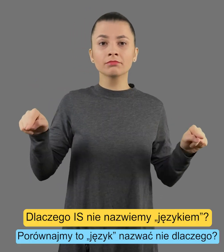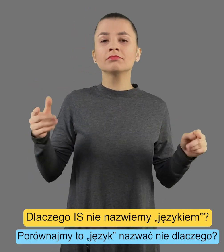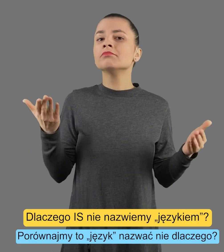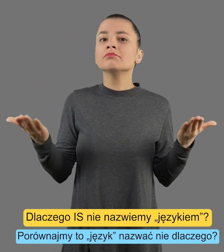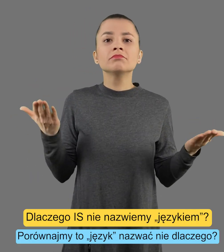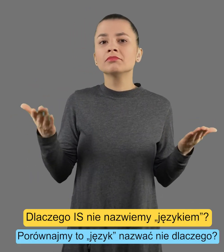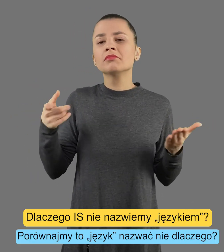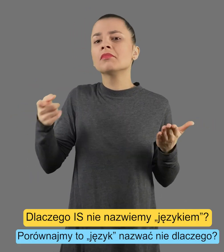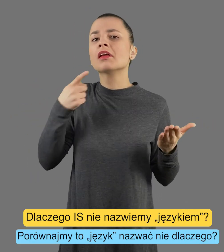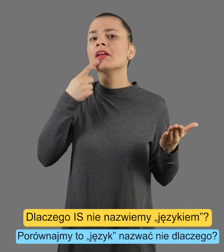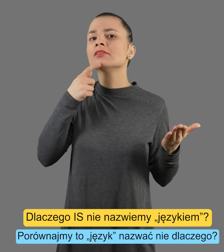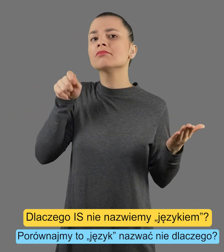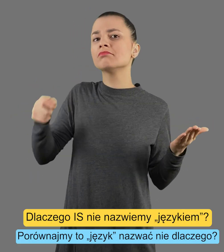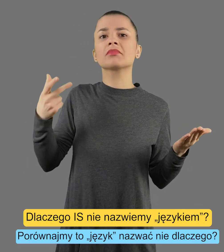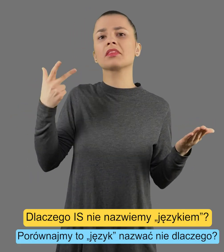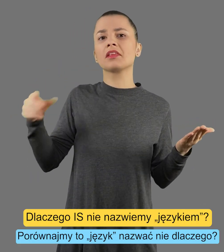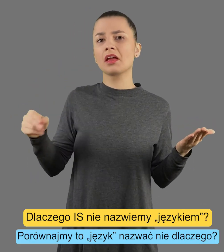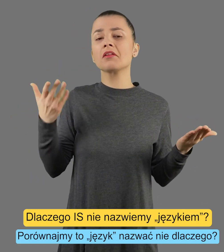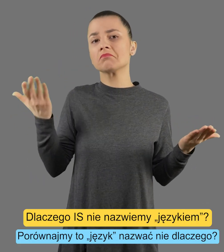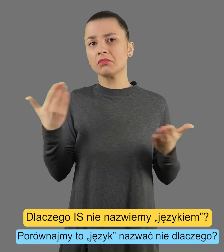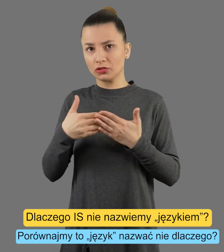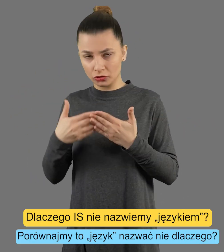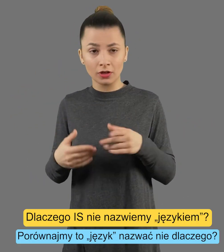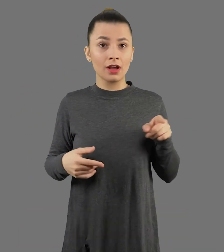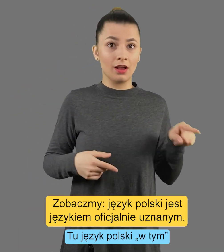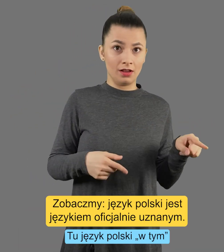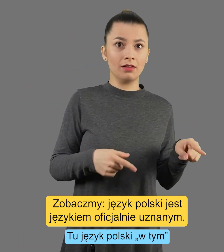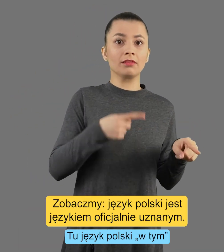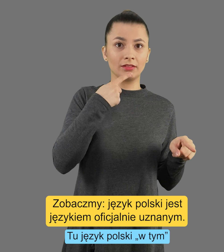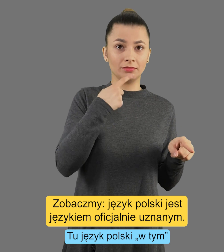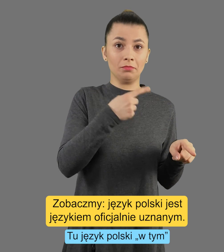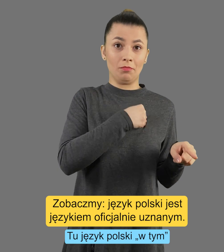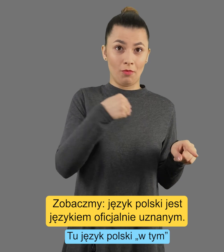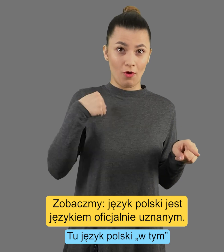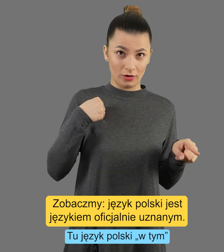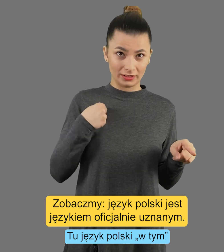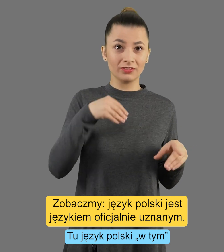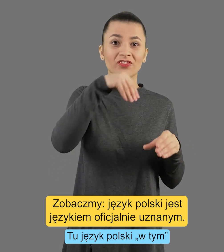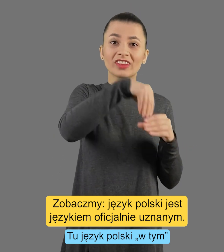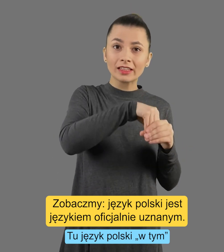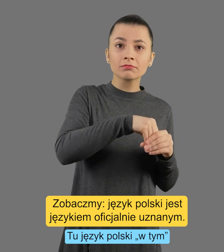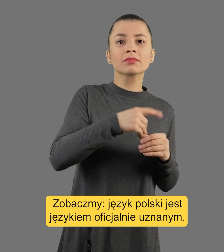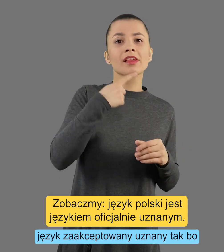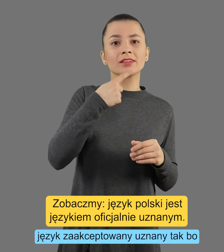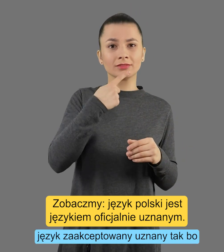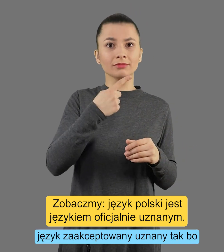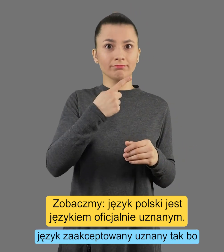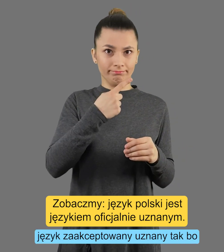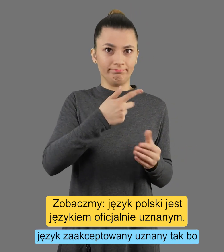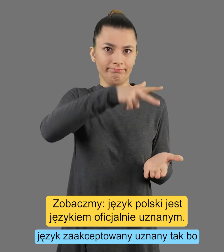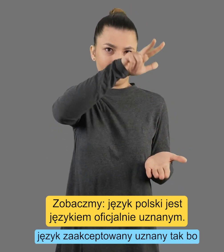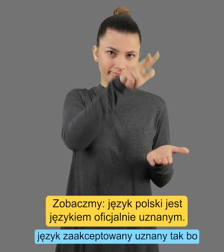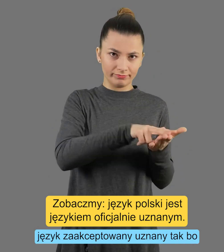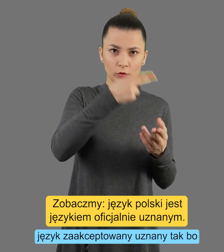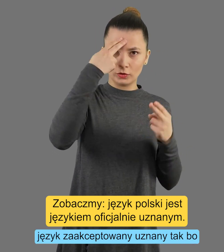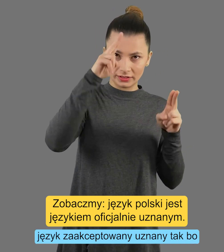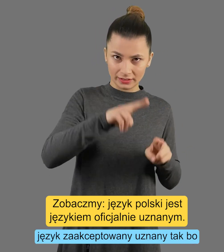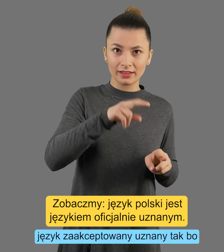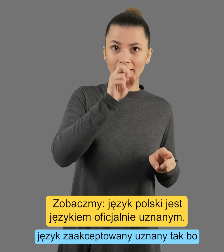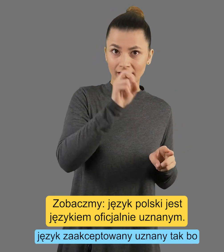Why IS isn’t a "language"? Polish is an officially recognized language.